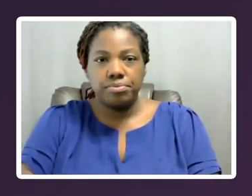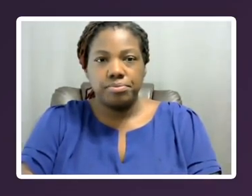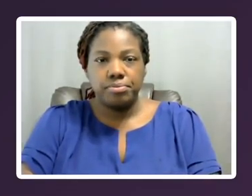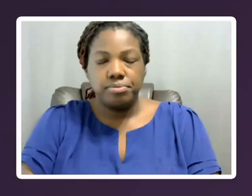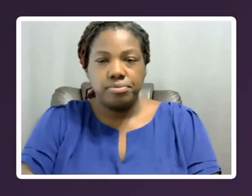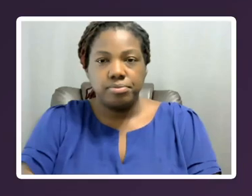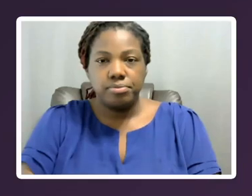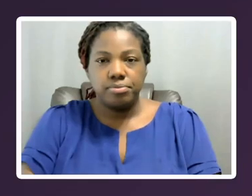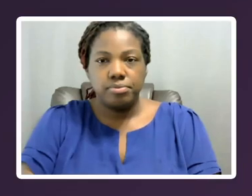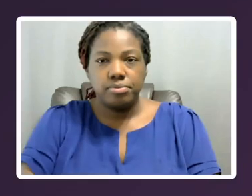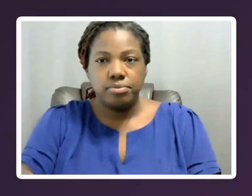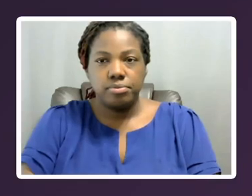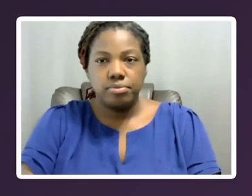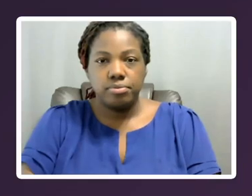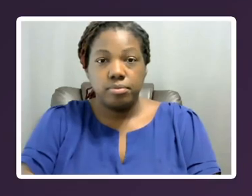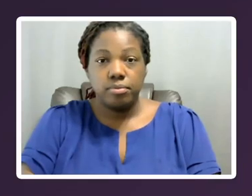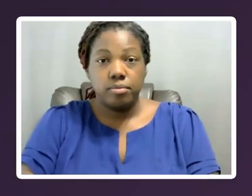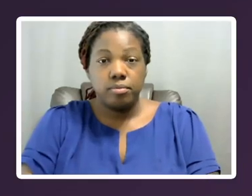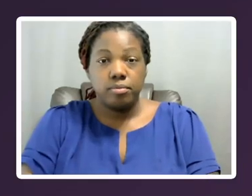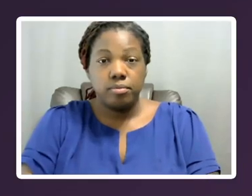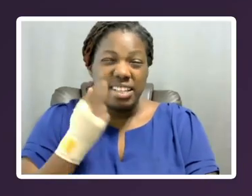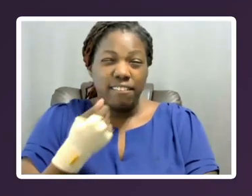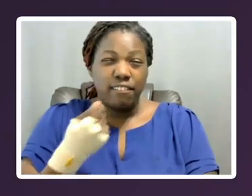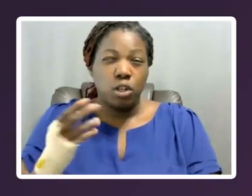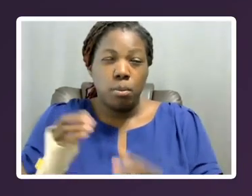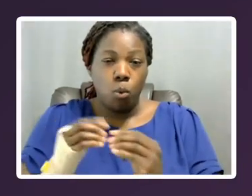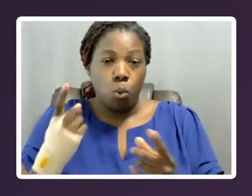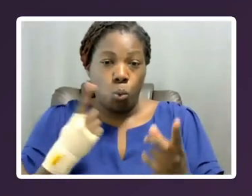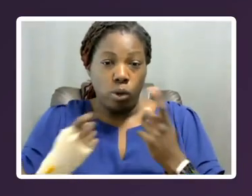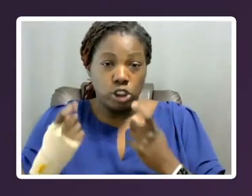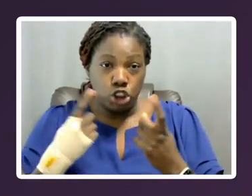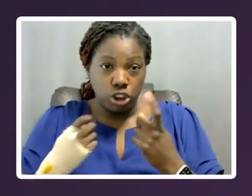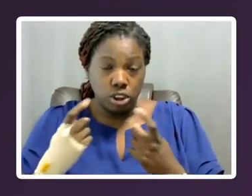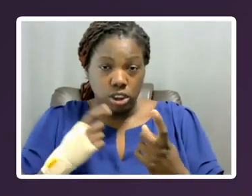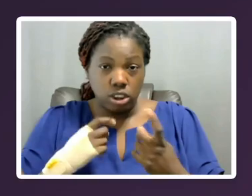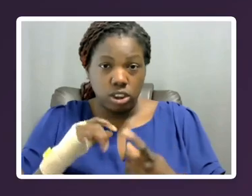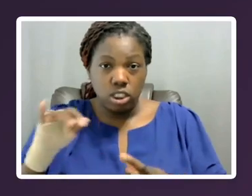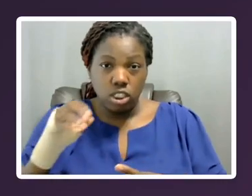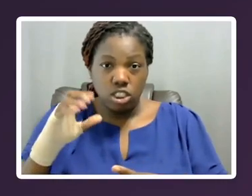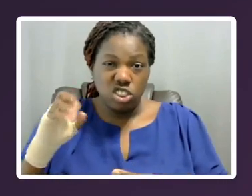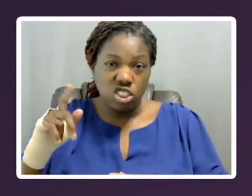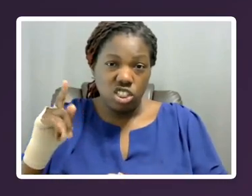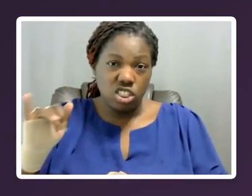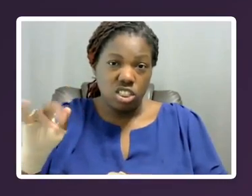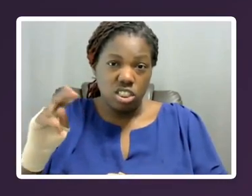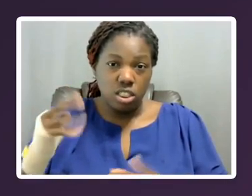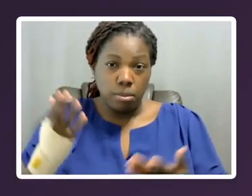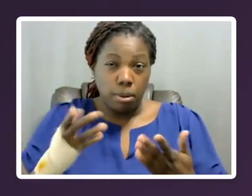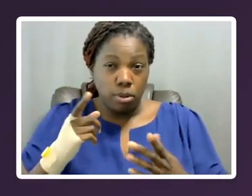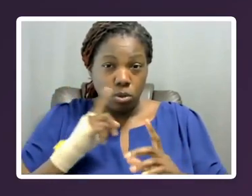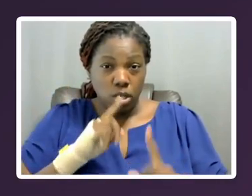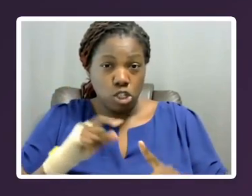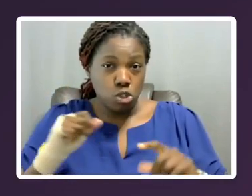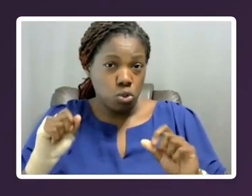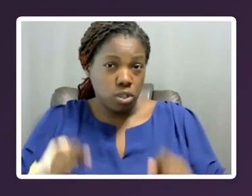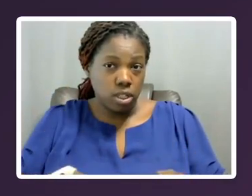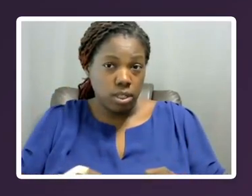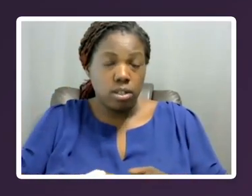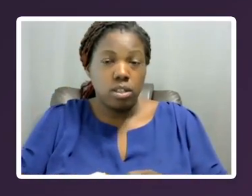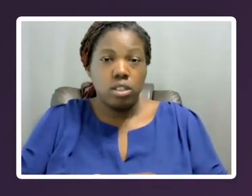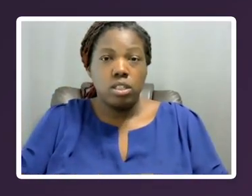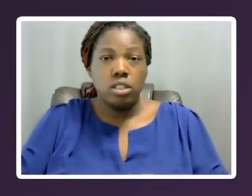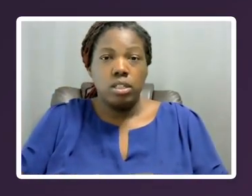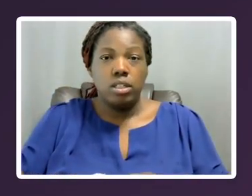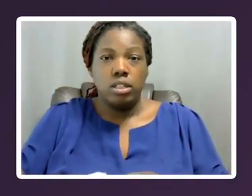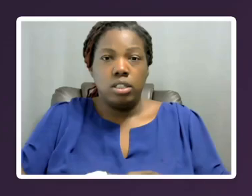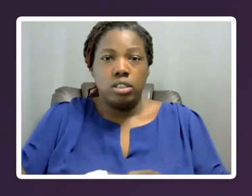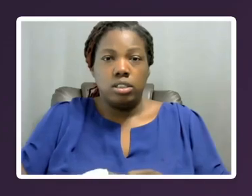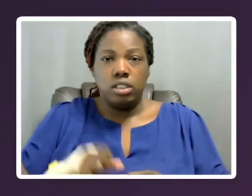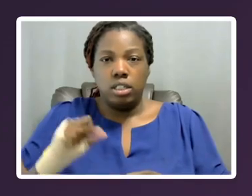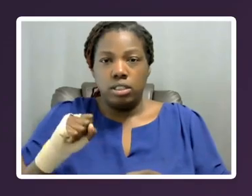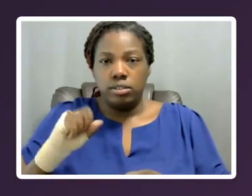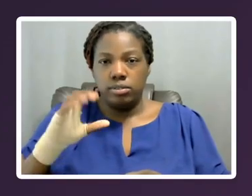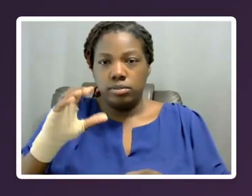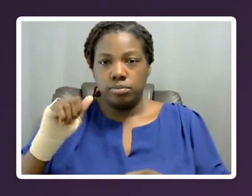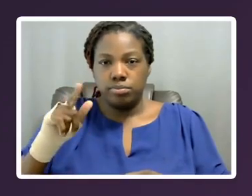I see a few more questions. Jocelyn, maybe you can take this one. What is meant by scale?